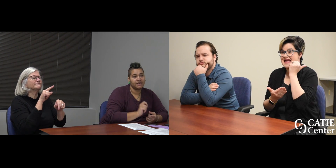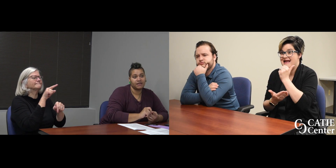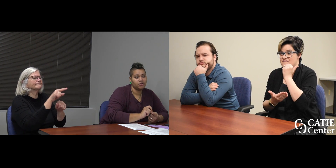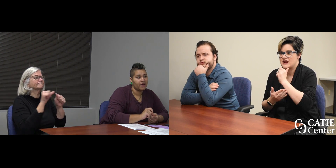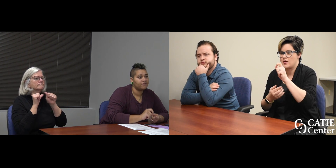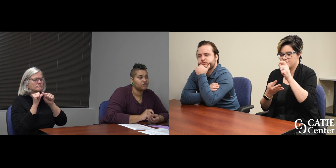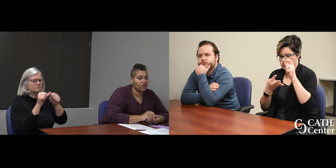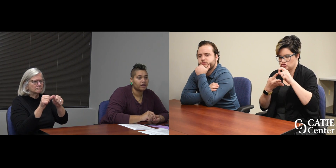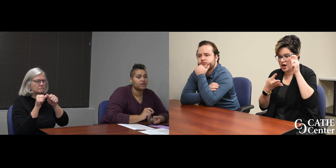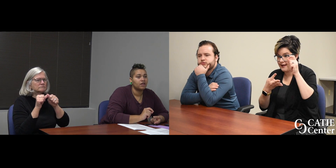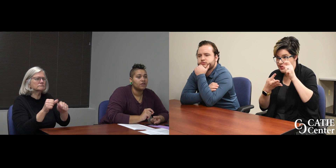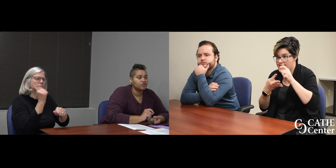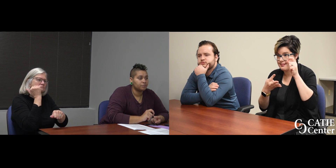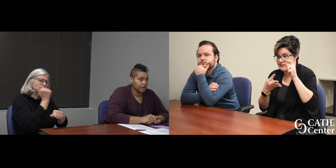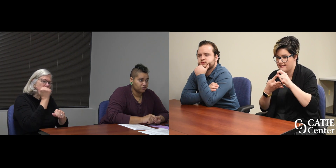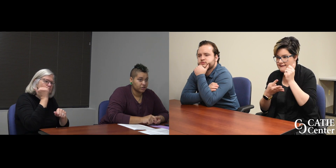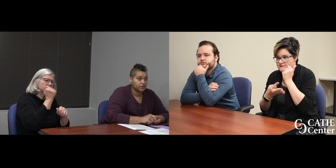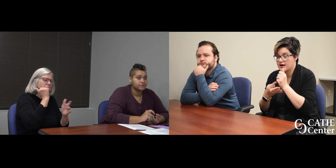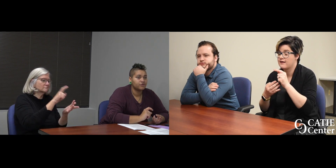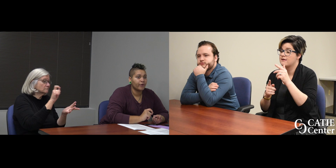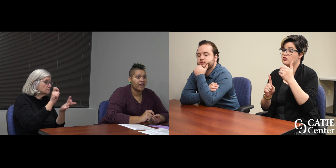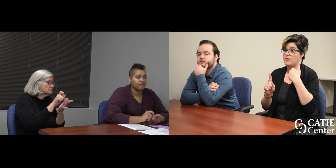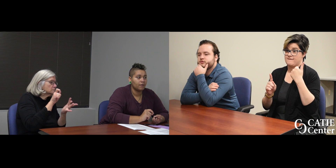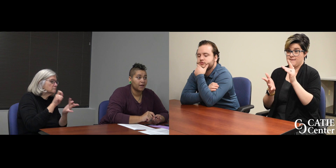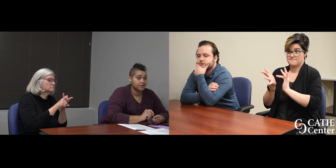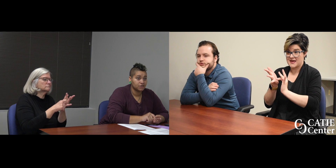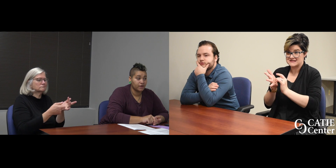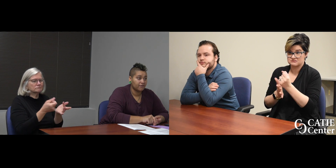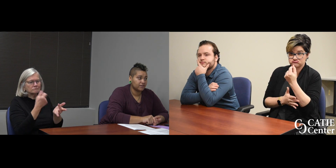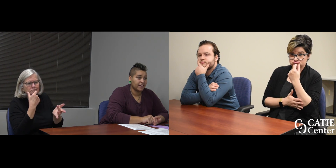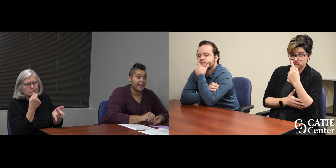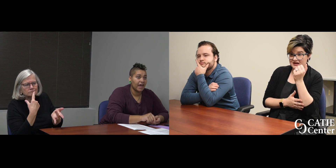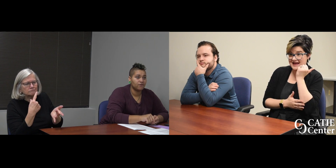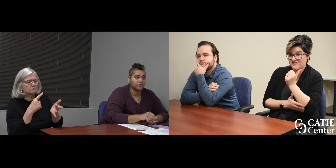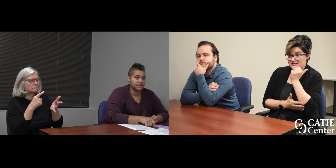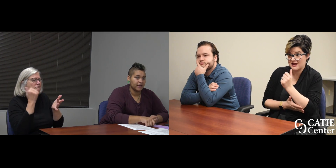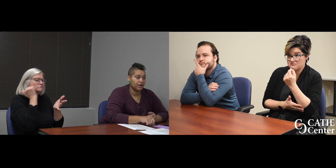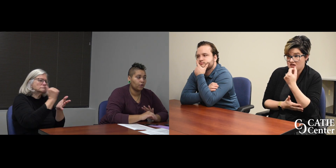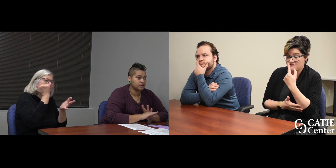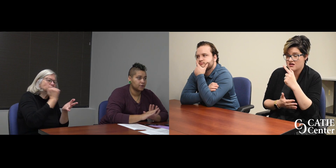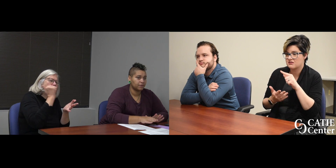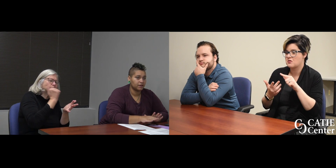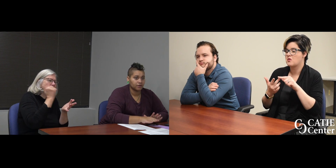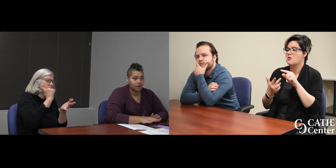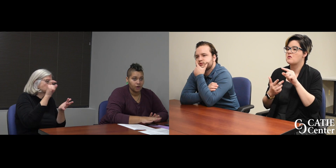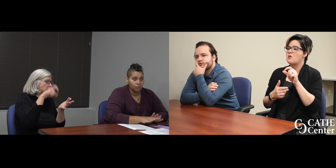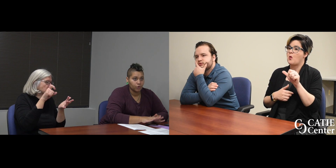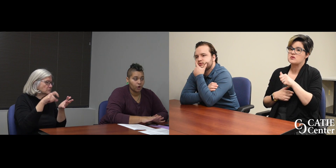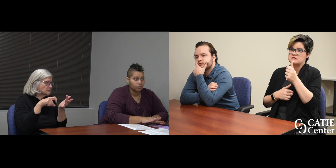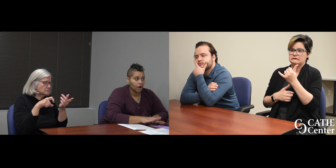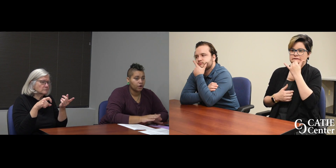Every day, you have to check your blood sugar? Do you have a medicine you have to take every day or something will go wrong?